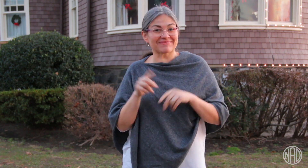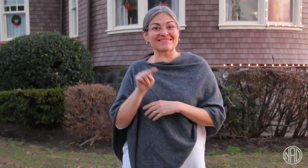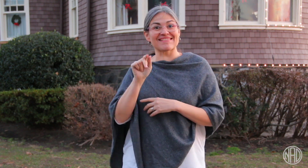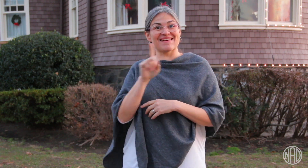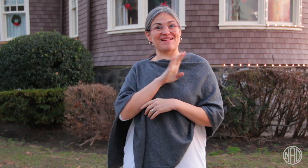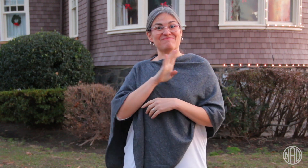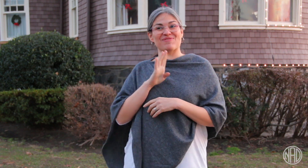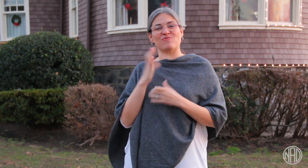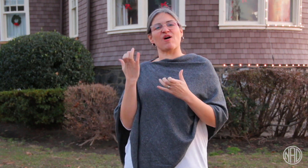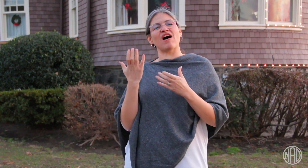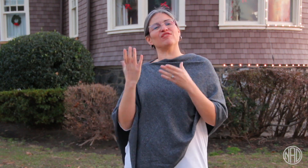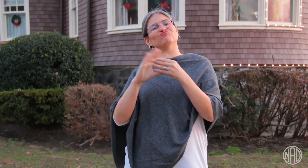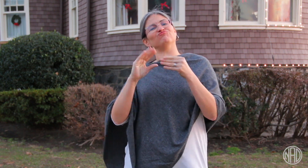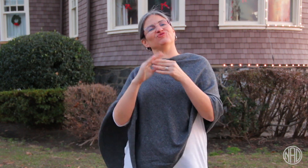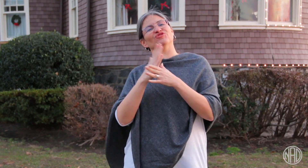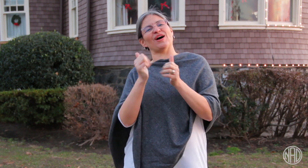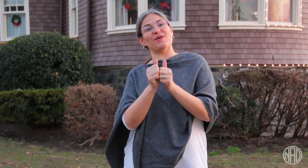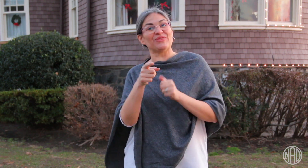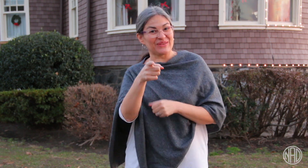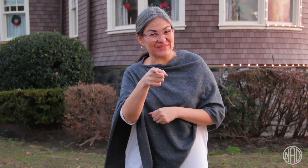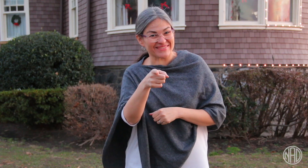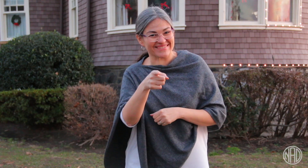The NAD Board would like to share a few words with you...